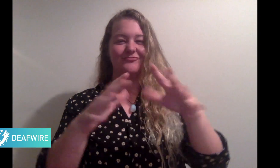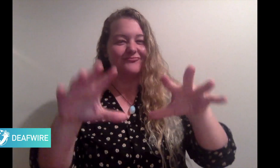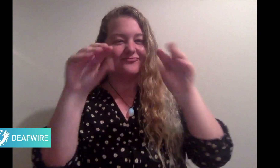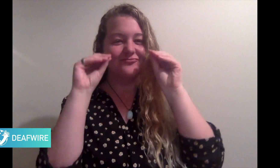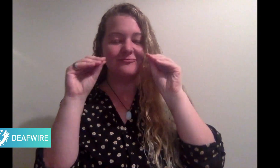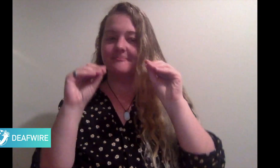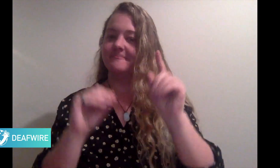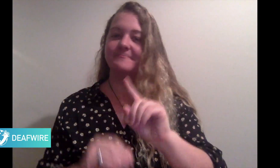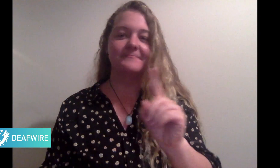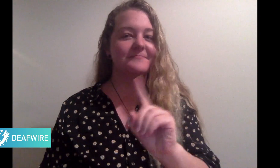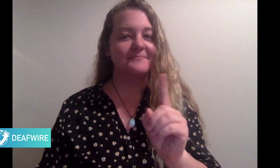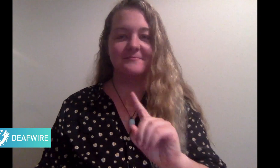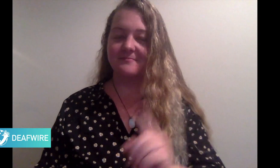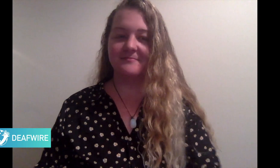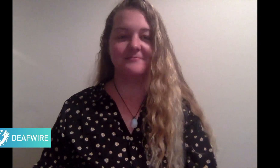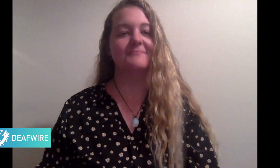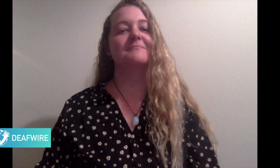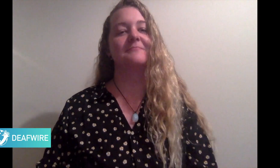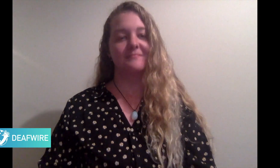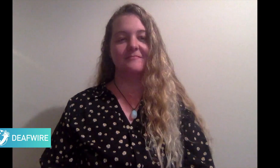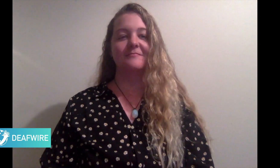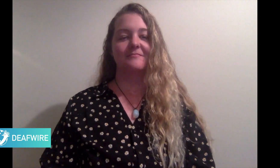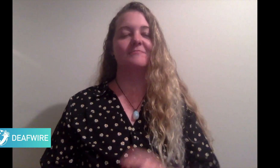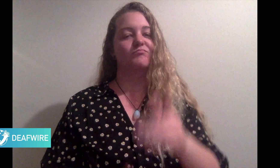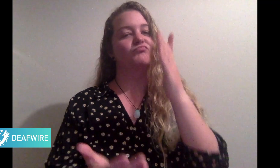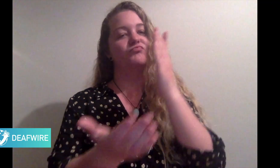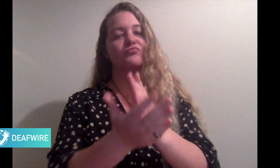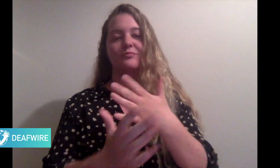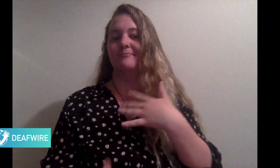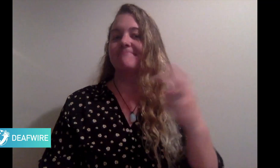or access to my own language.